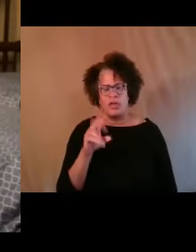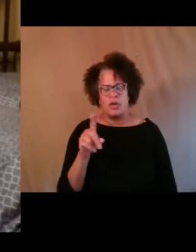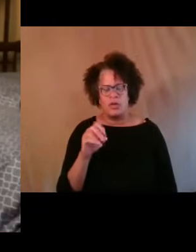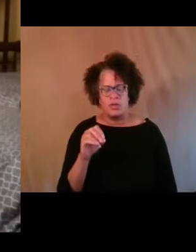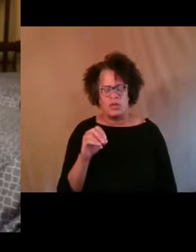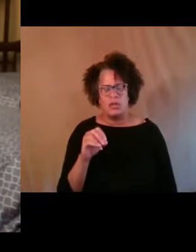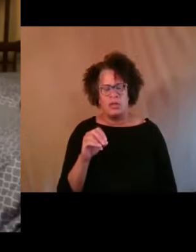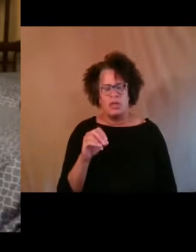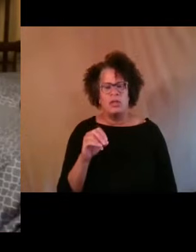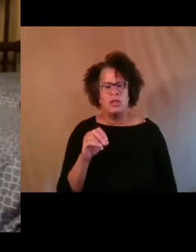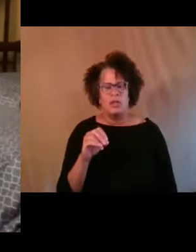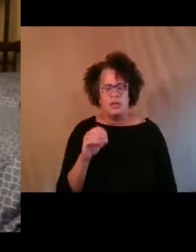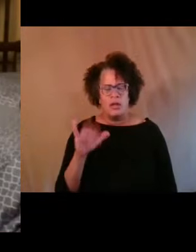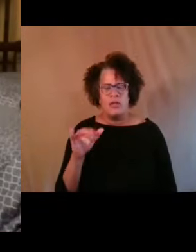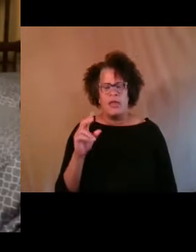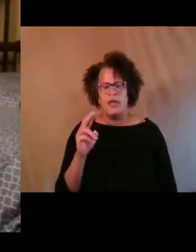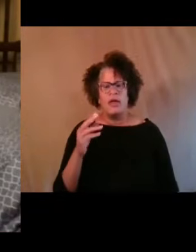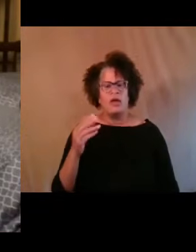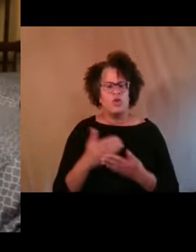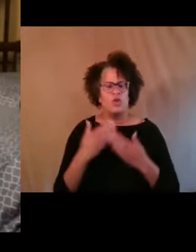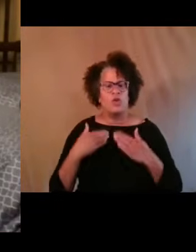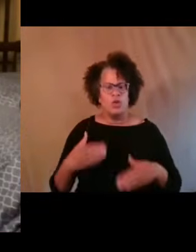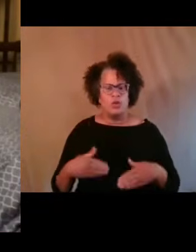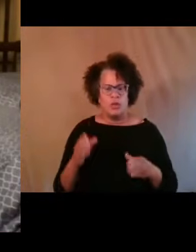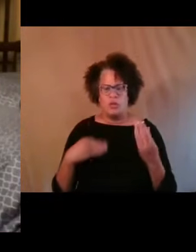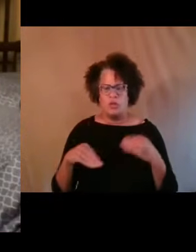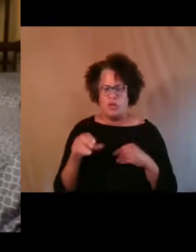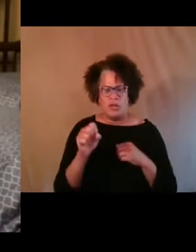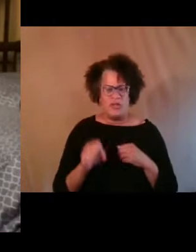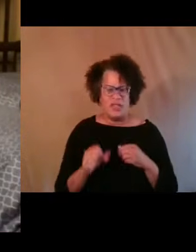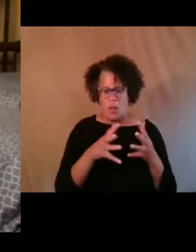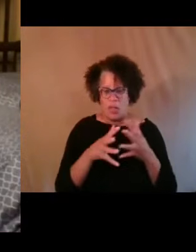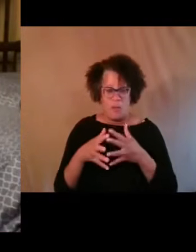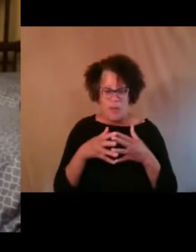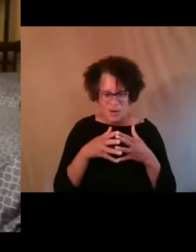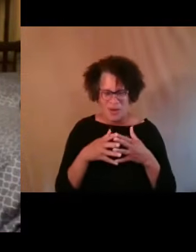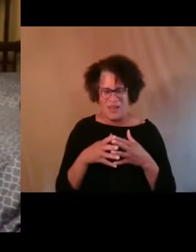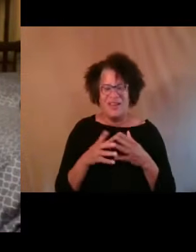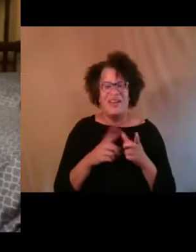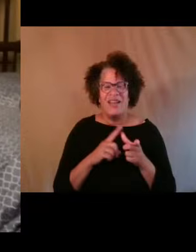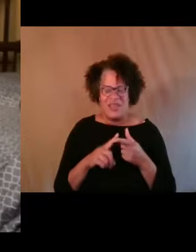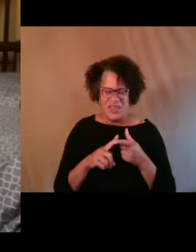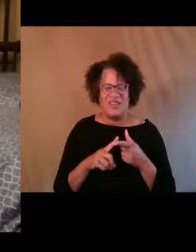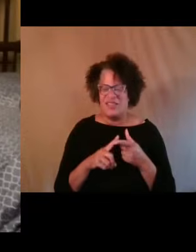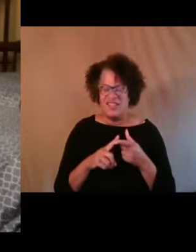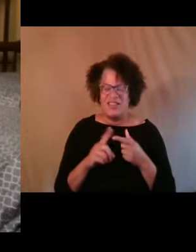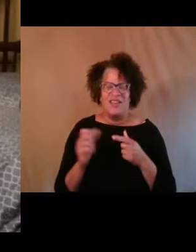from the New Humanism Movement of South America, all of these have informed me and I'm surrounded.